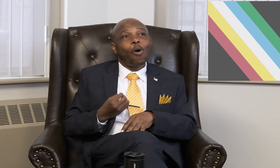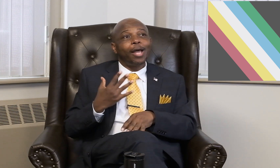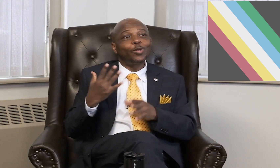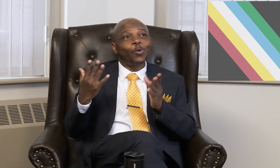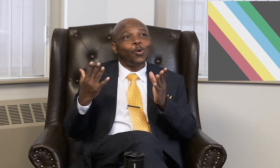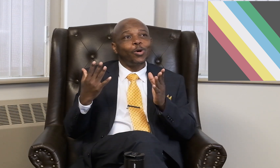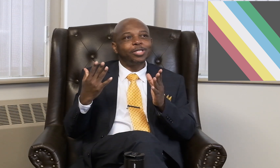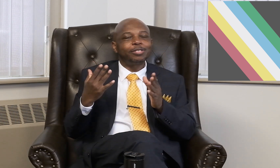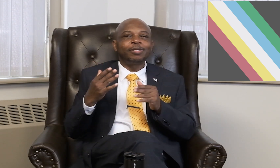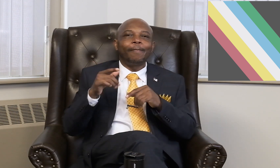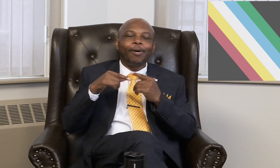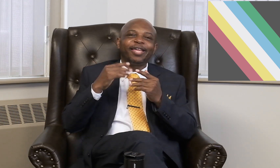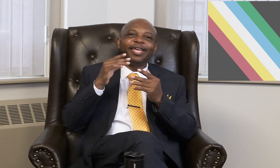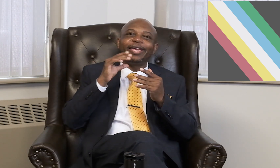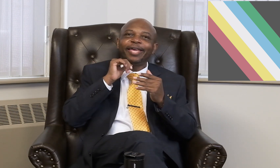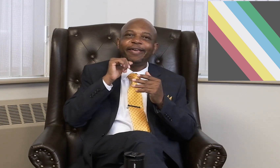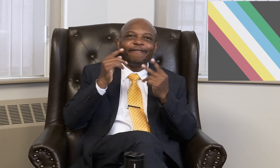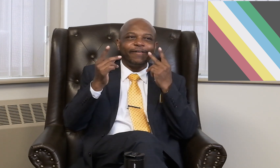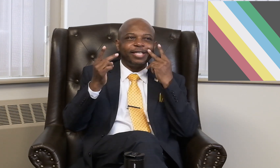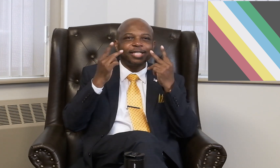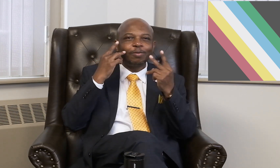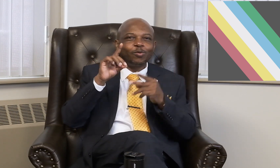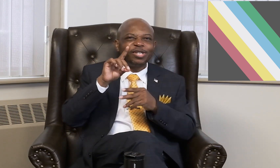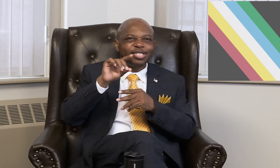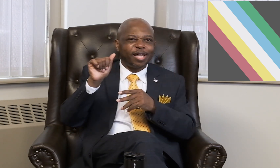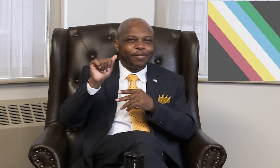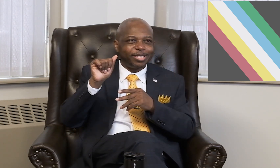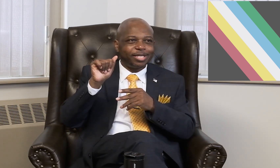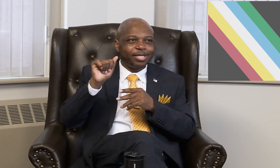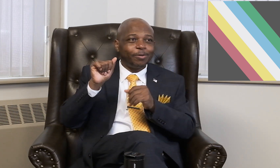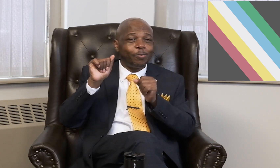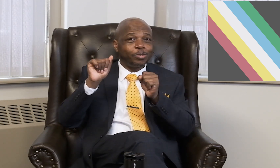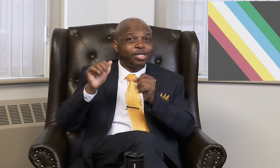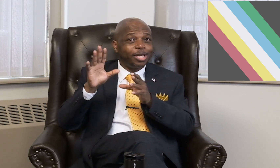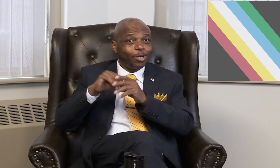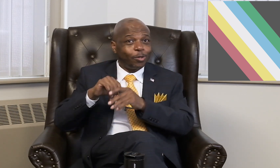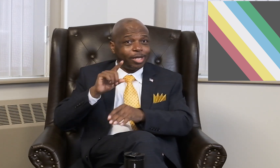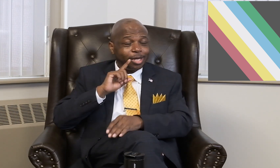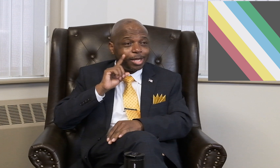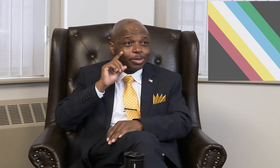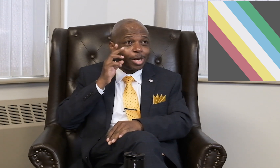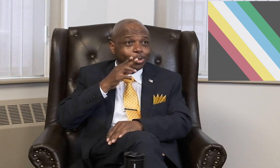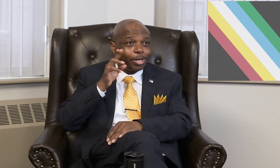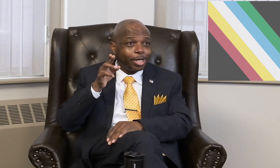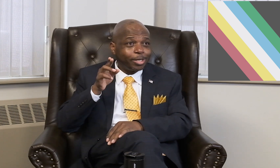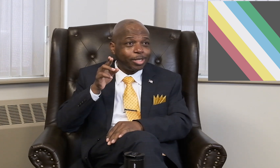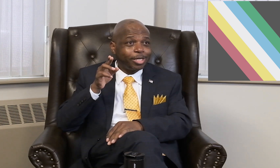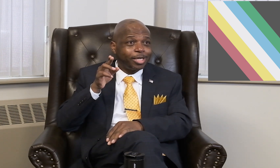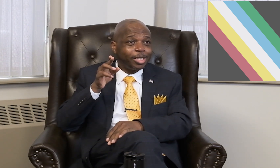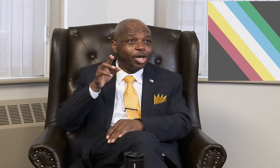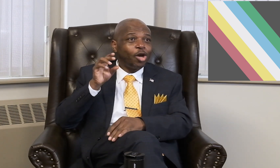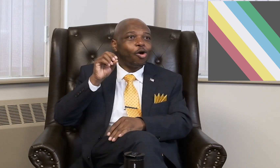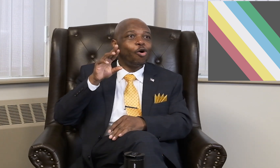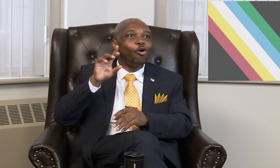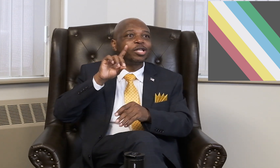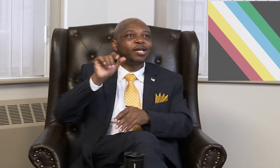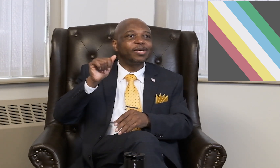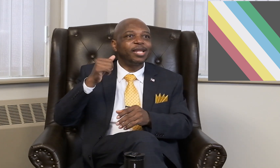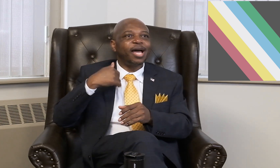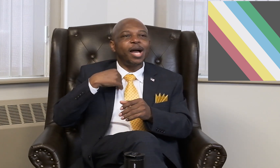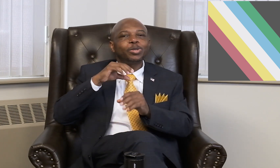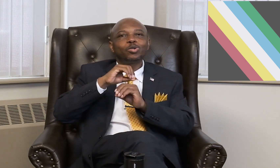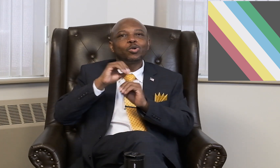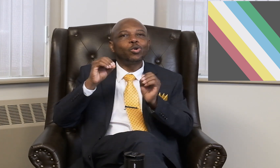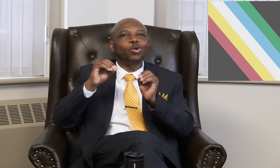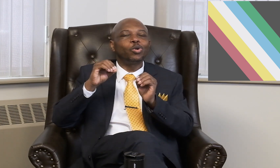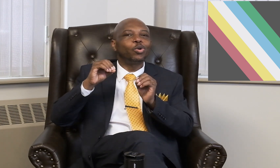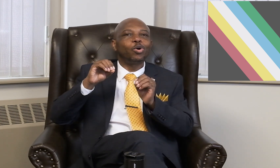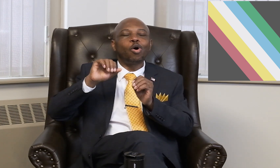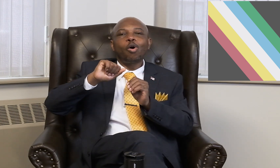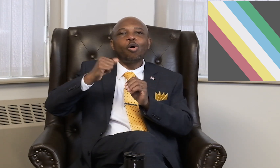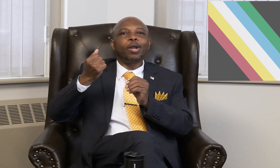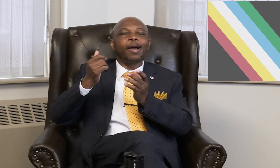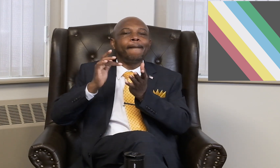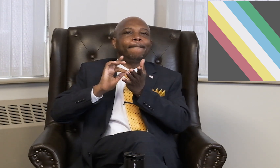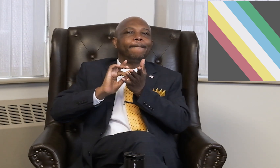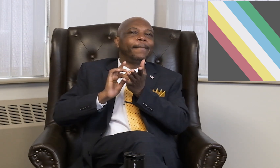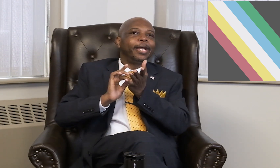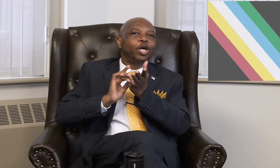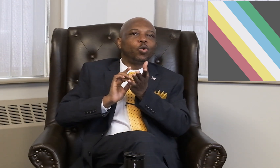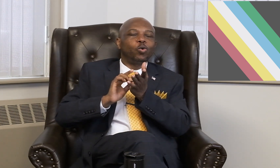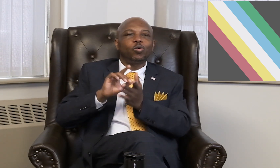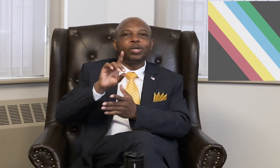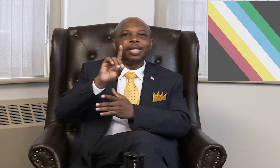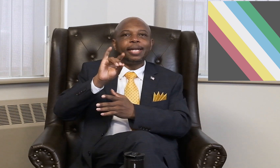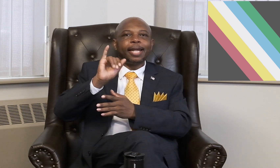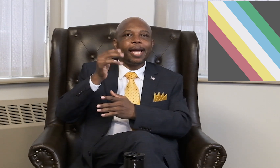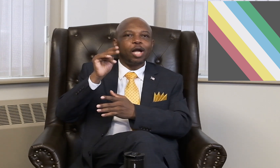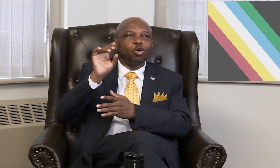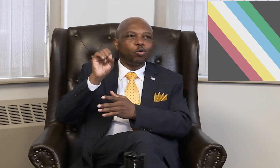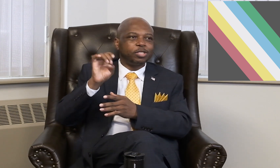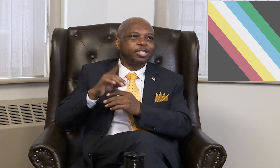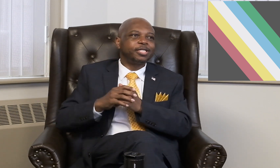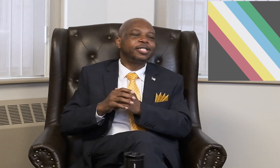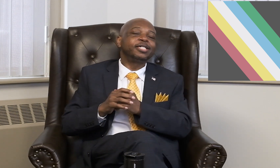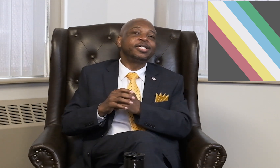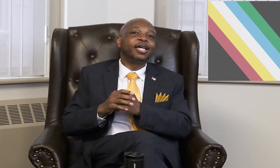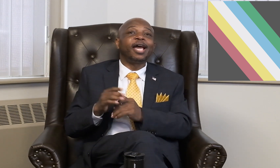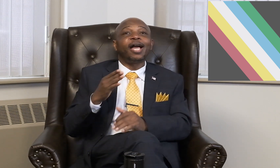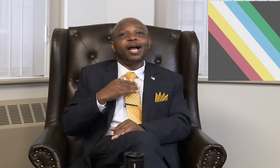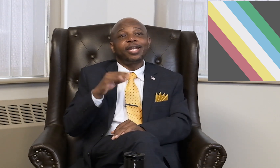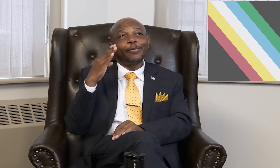of invisible disabilities and disabilities that have not yet been diagnosed, blue is in honor of